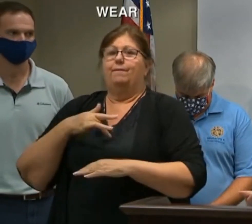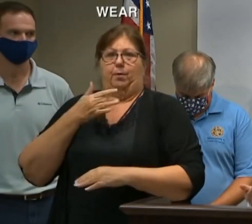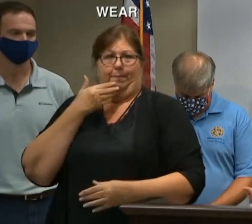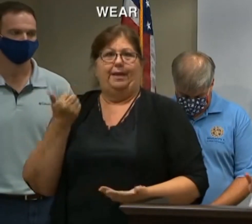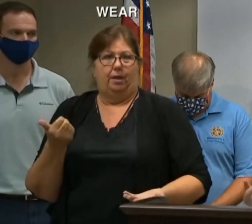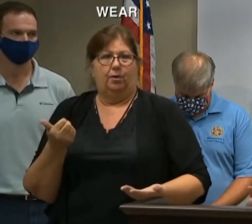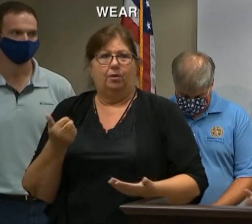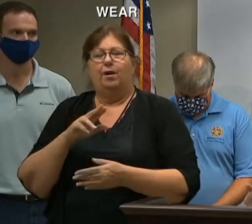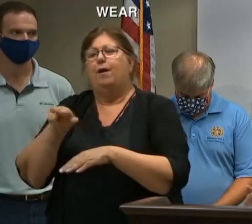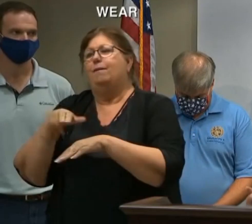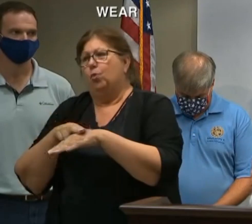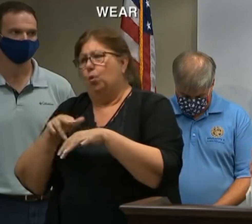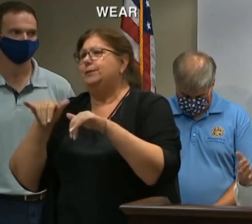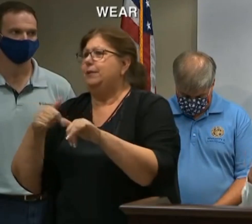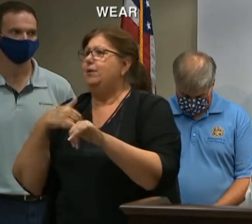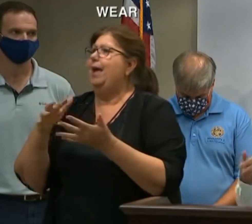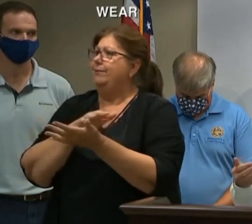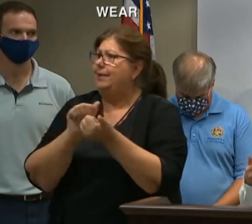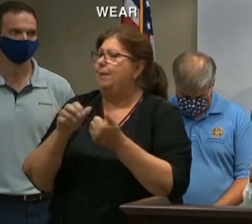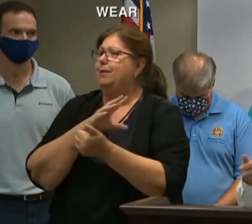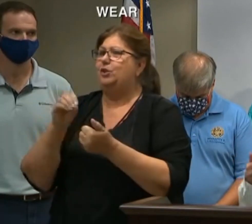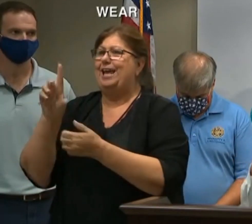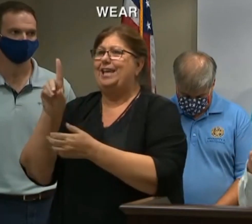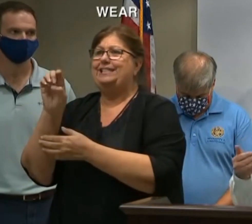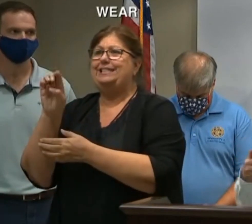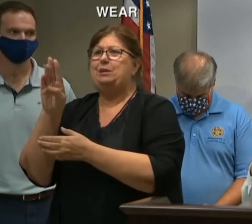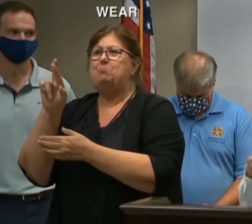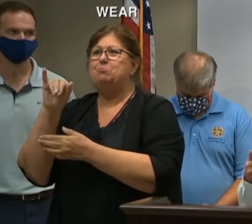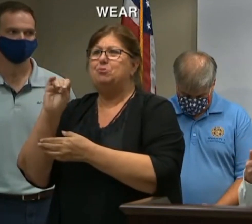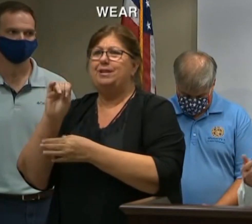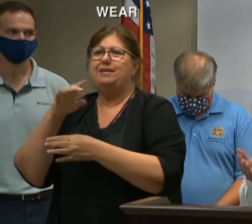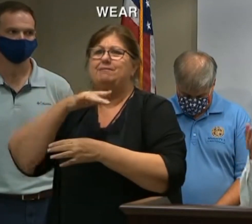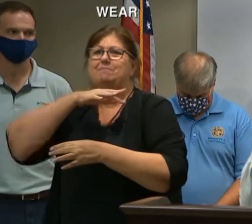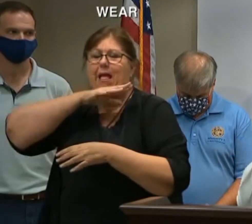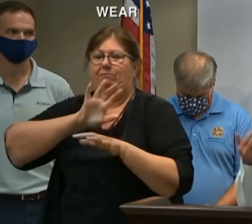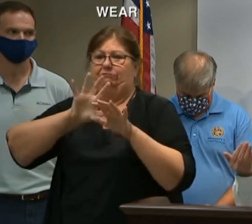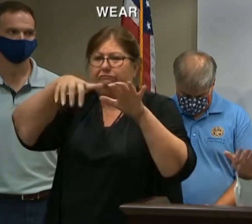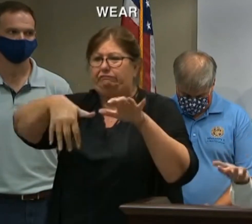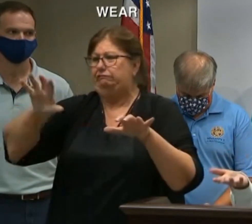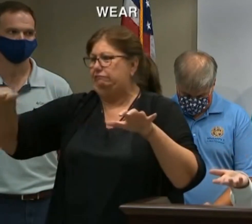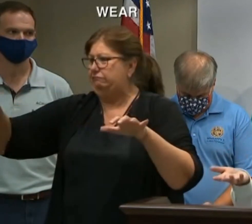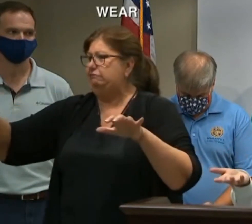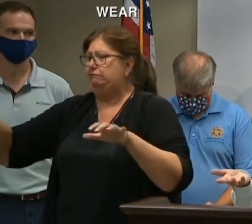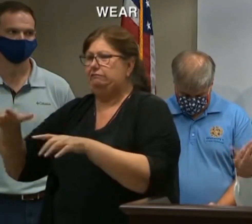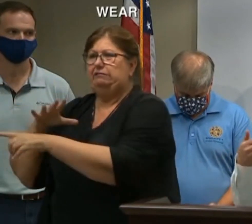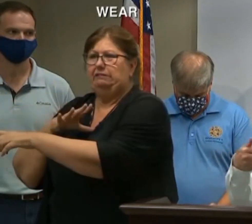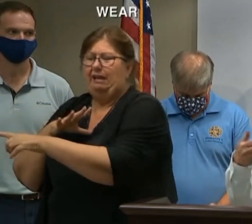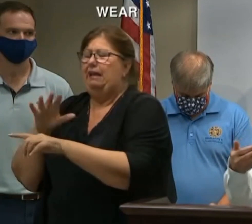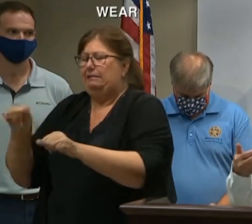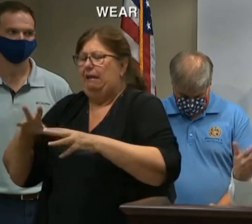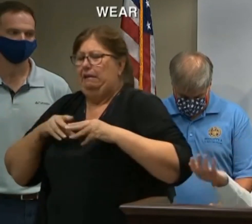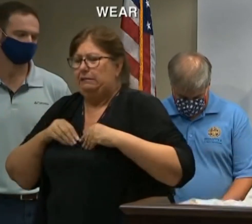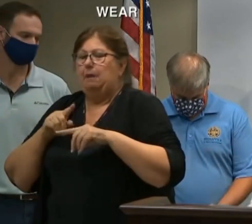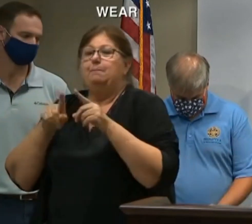debris and things like that but i think once you have your water and your power and then other things that you are common to see you'll feel